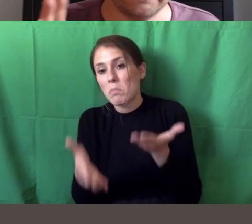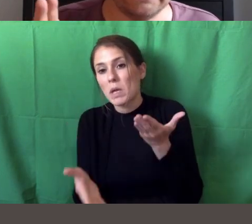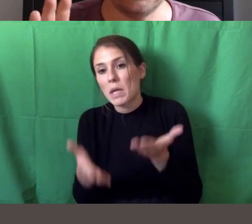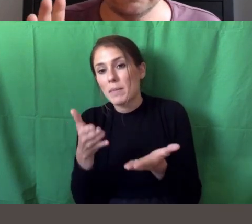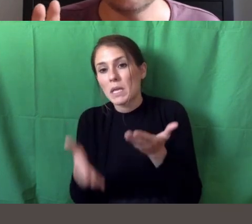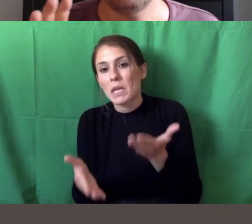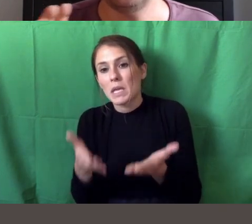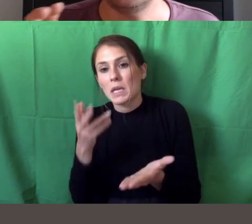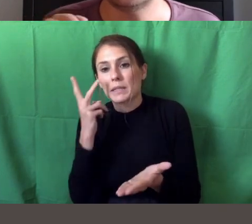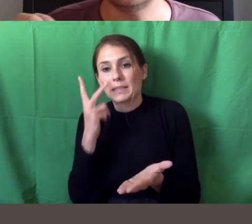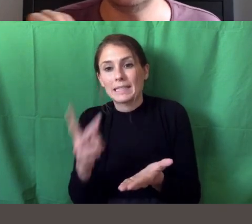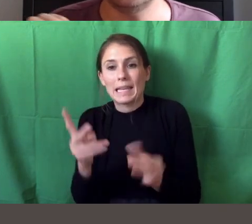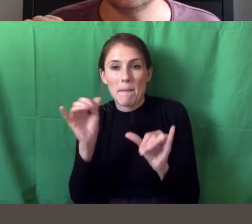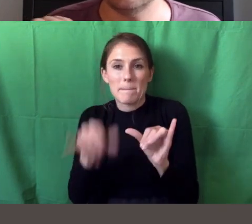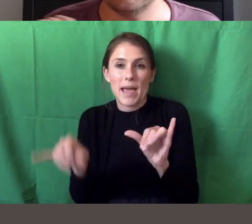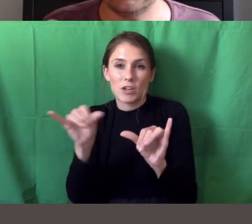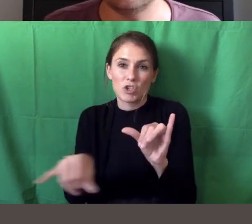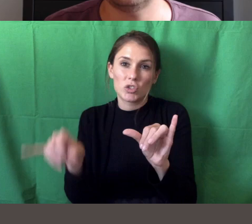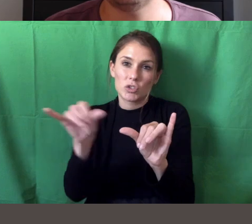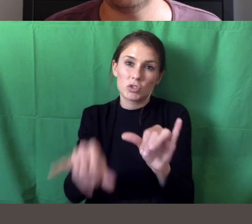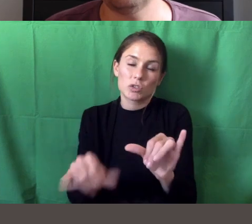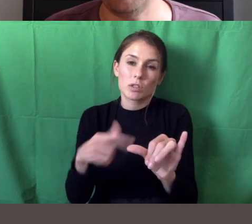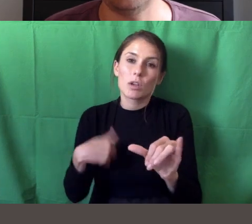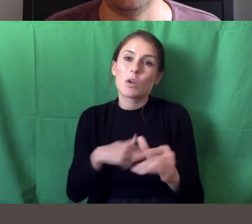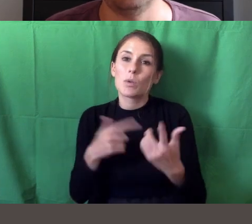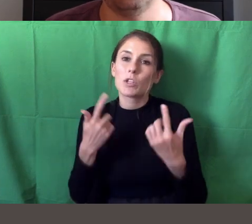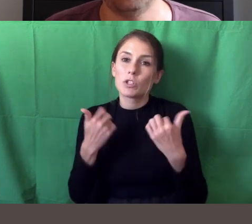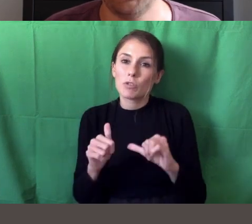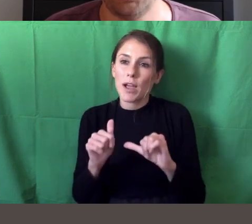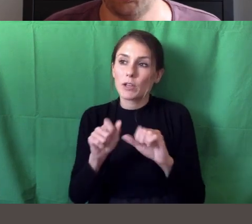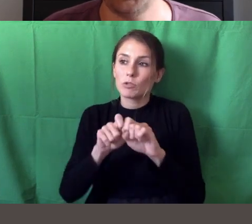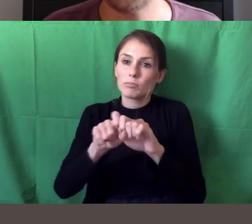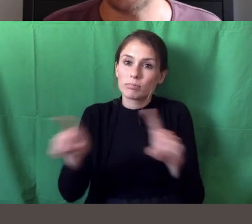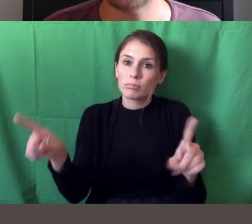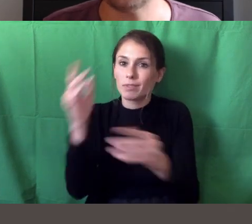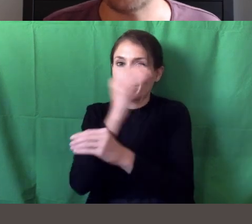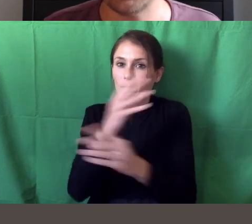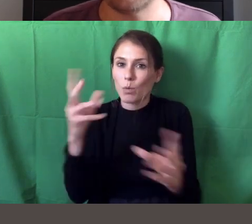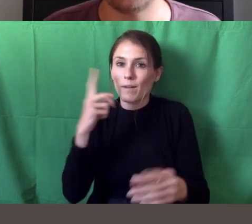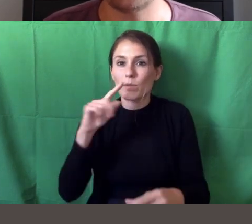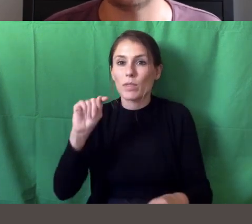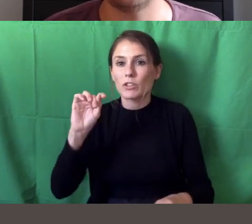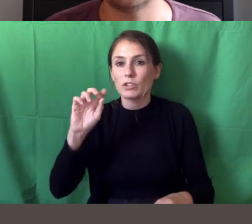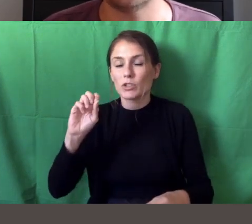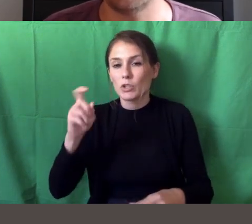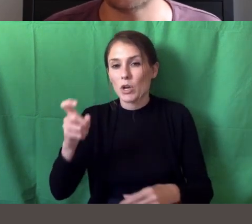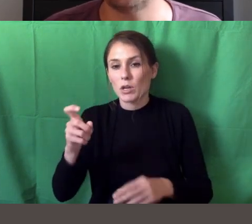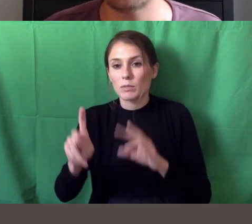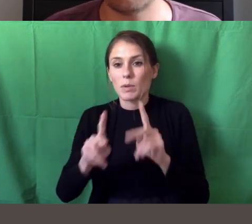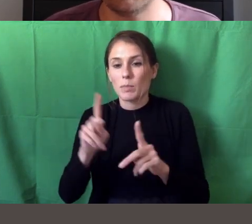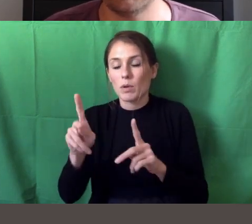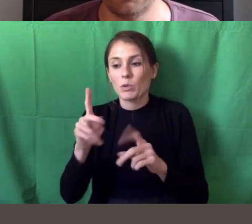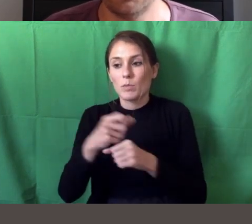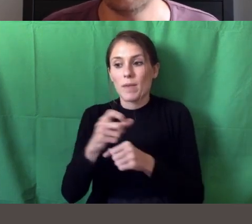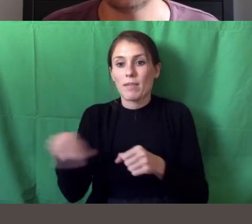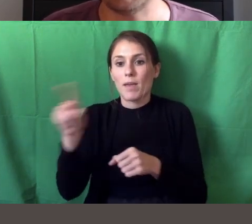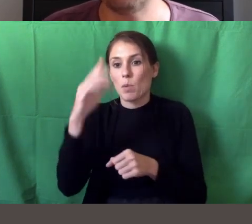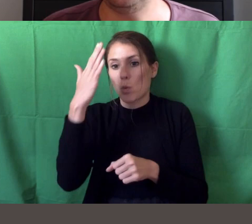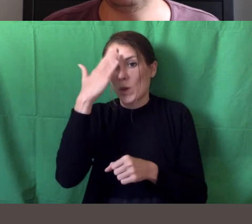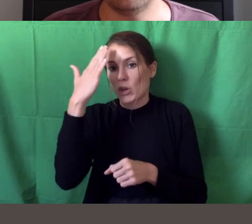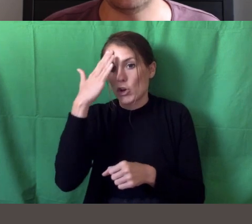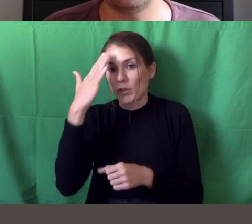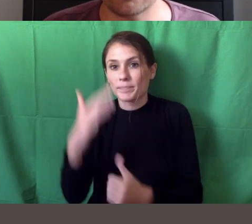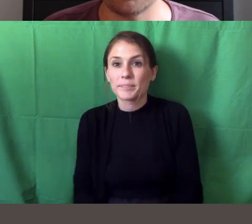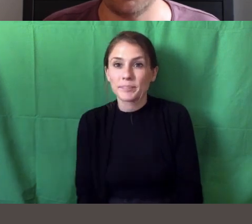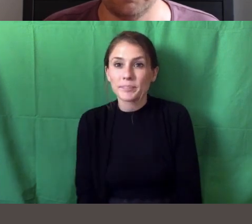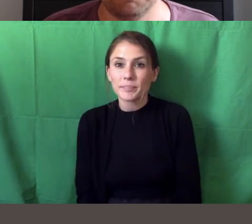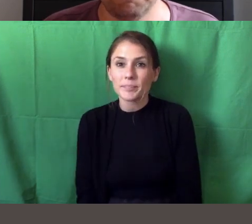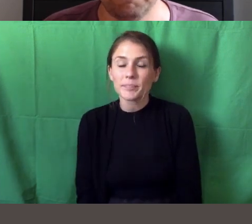Plone Day. And you may be see a pattern. We tried to spread the word for the tox4 rewrite